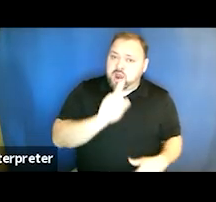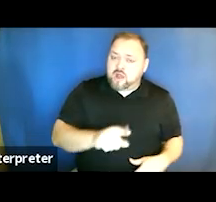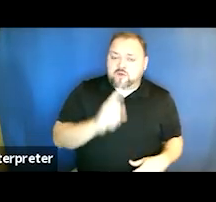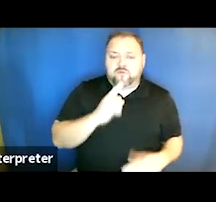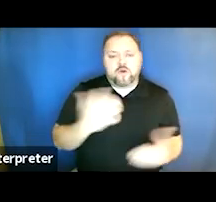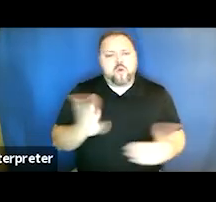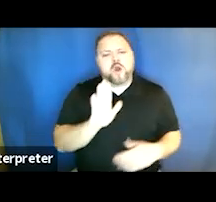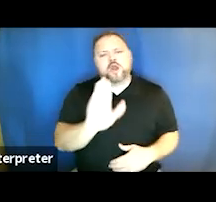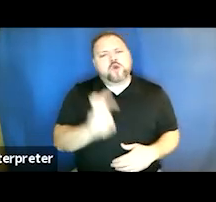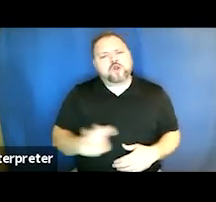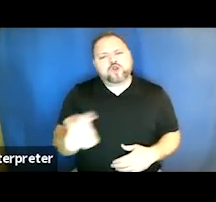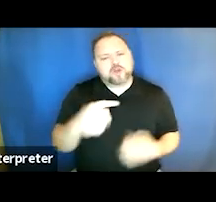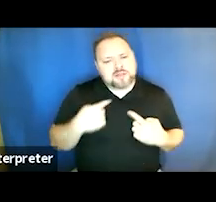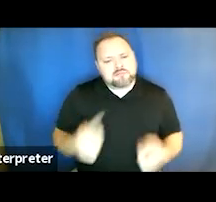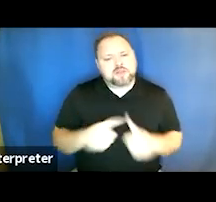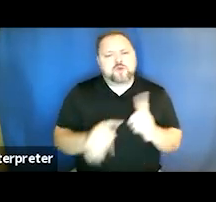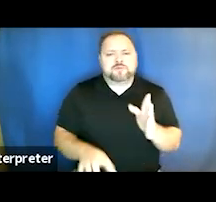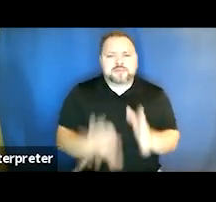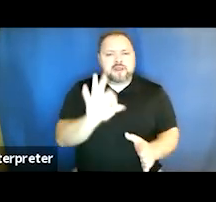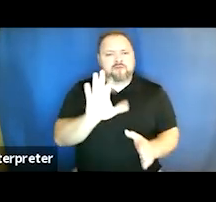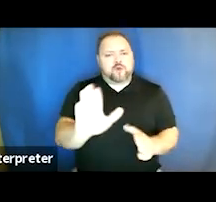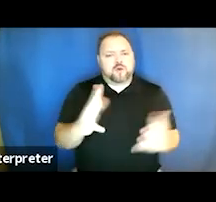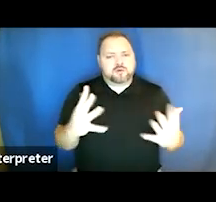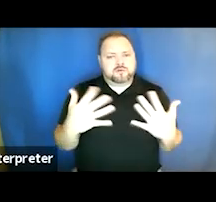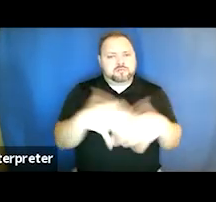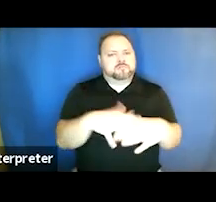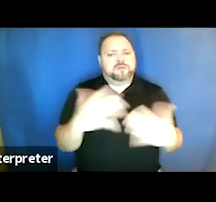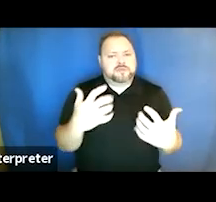your journey has been in discovering your intersectionality.